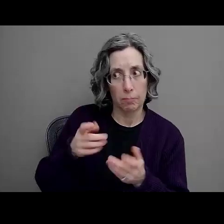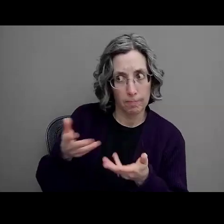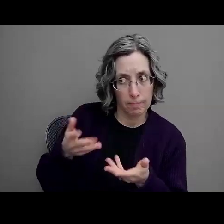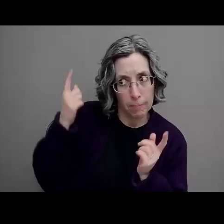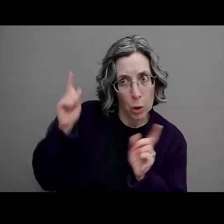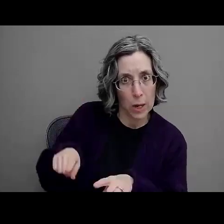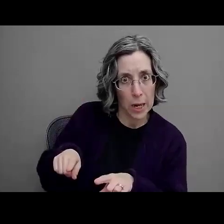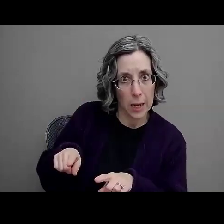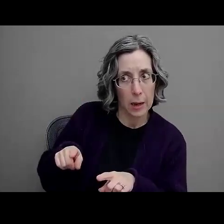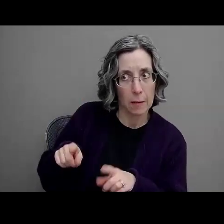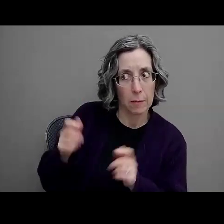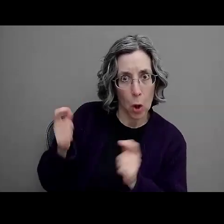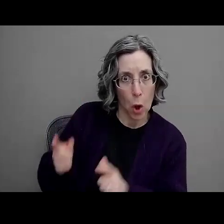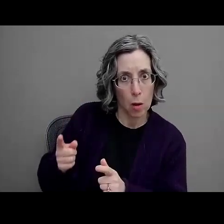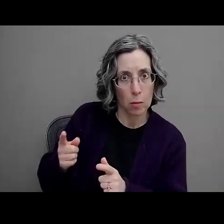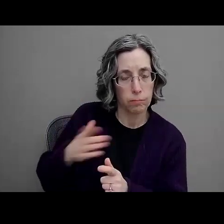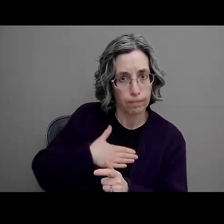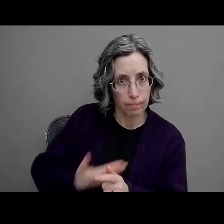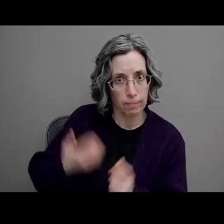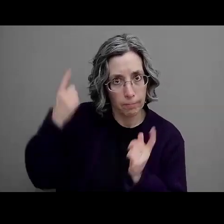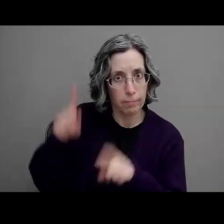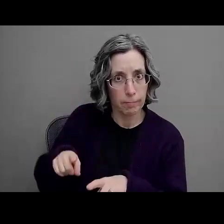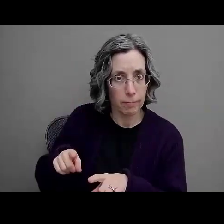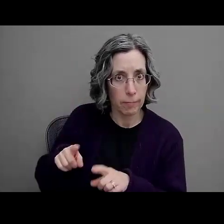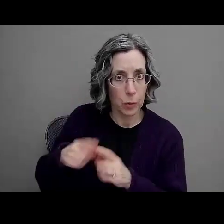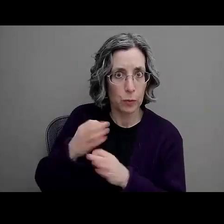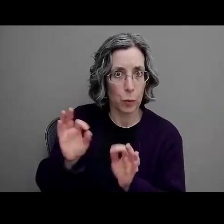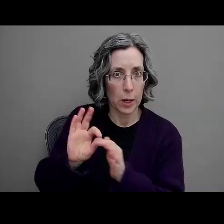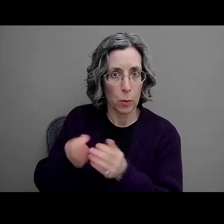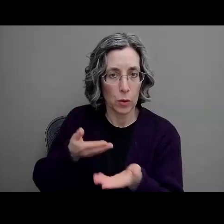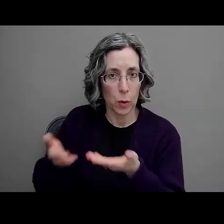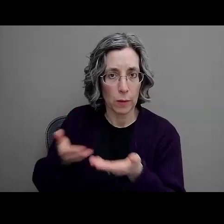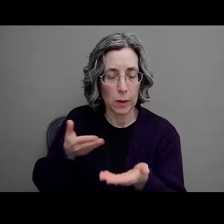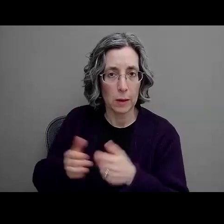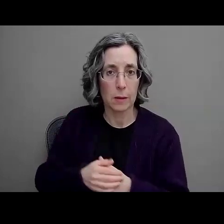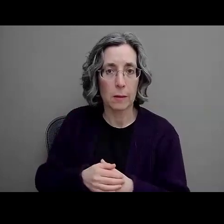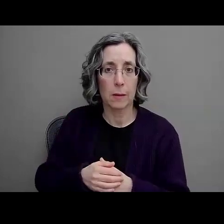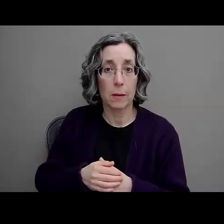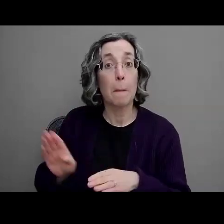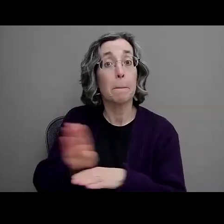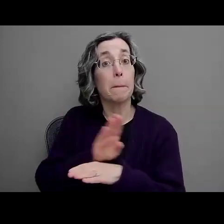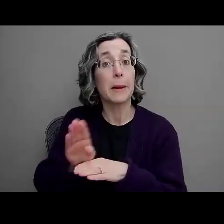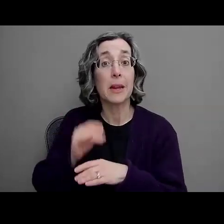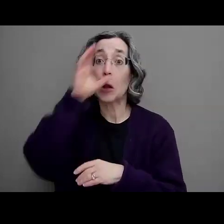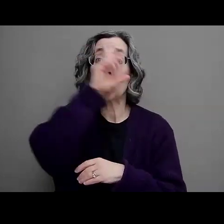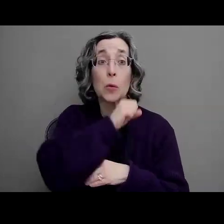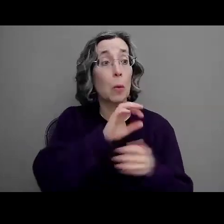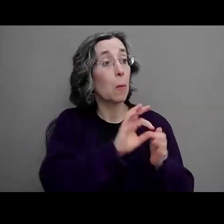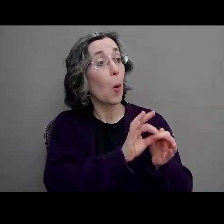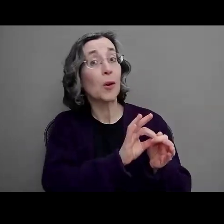would be agreed upon ahead of time so that all the parties would be aware of that. So a business would not